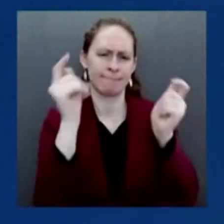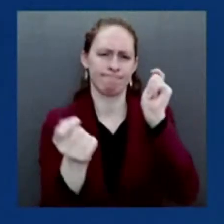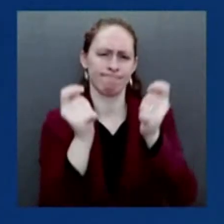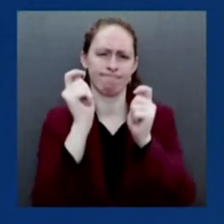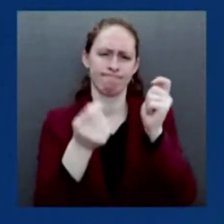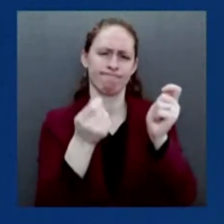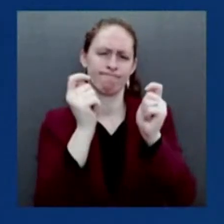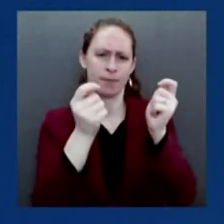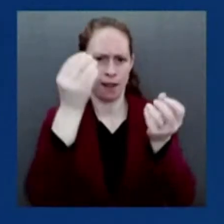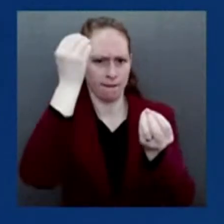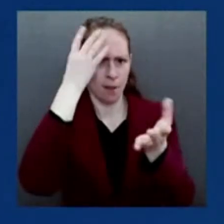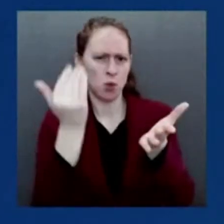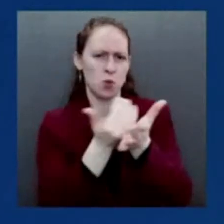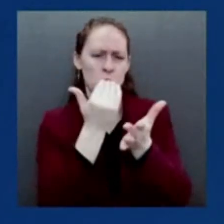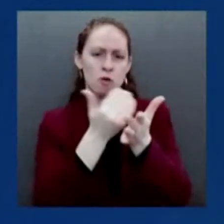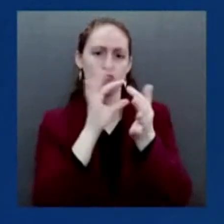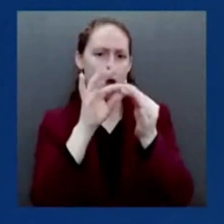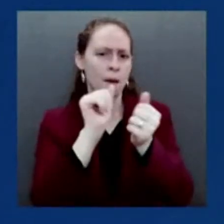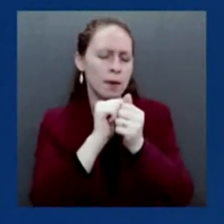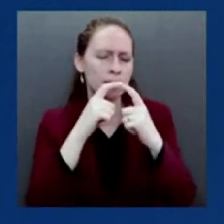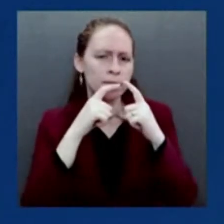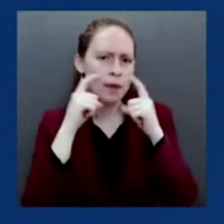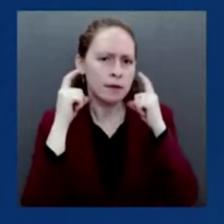THANK YOU FOR THAT QUESTION, WE ARE UPDATING INFORMATION ON